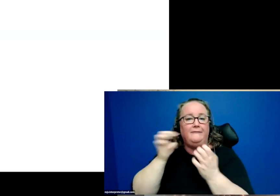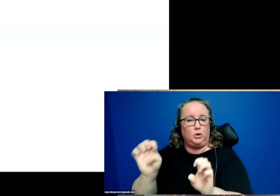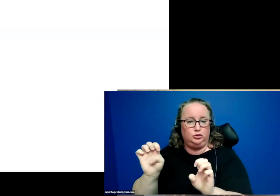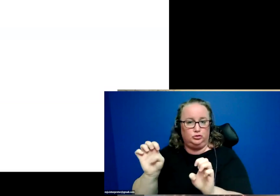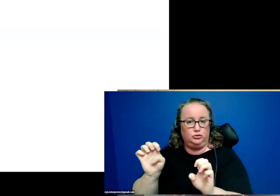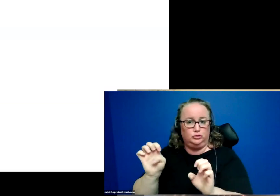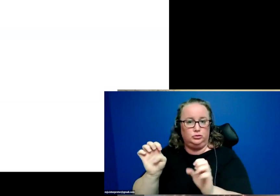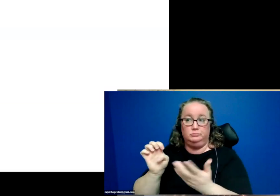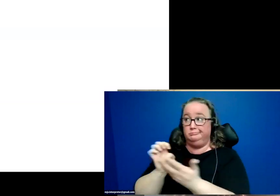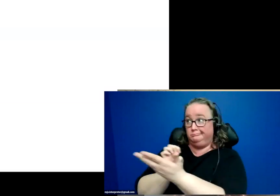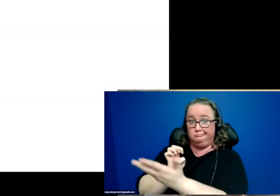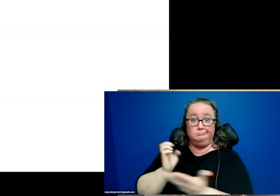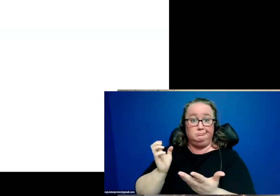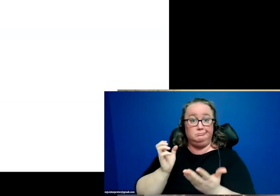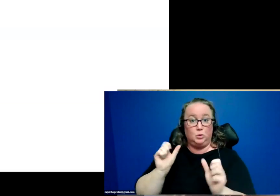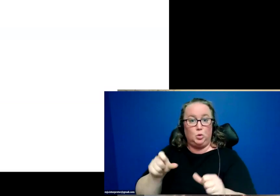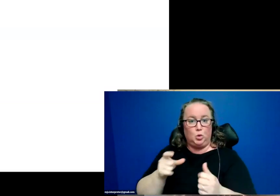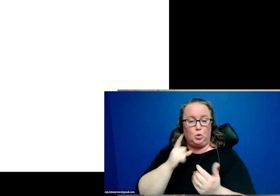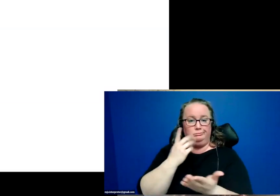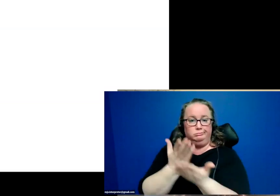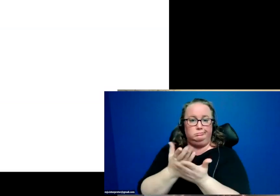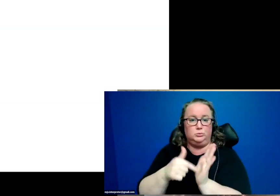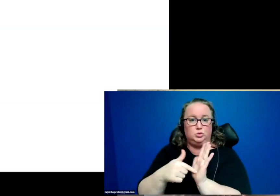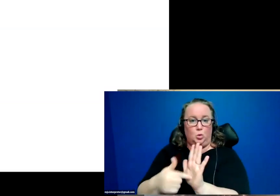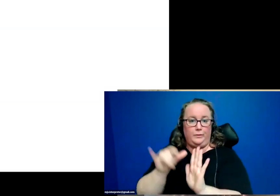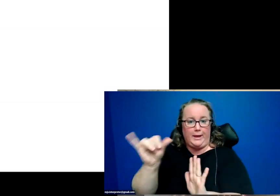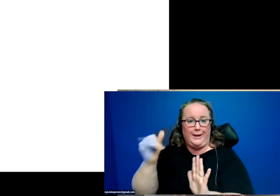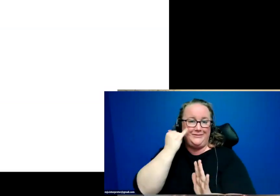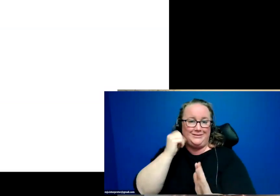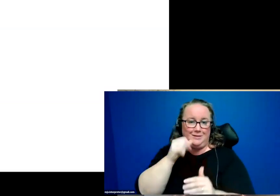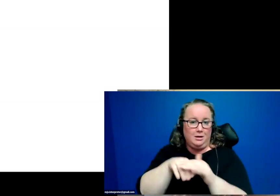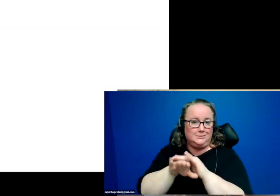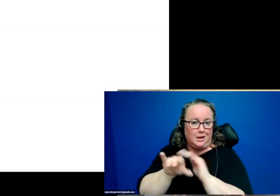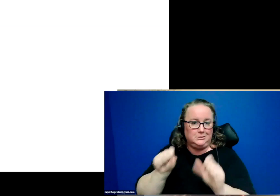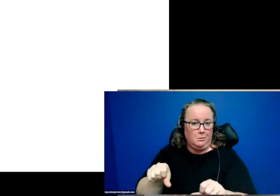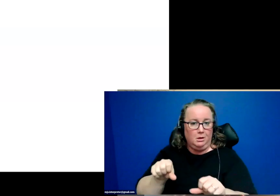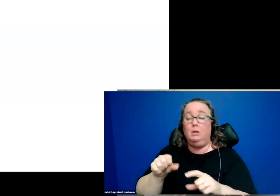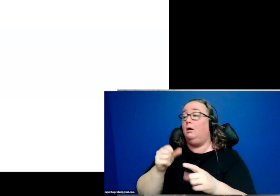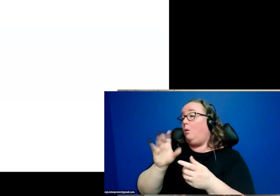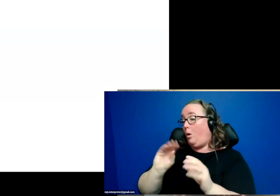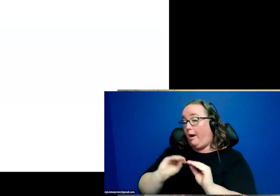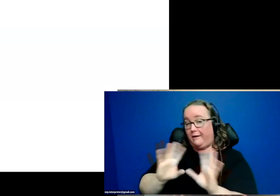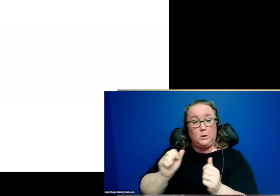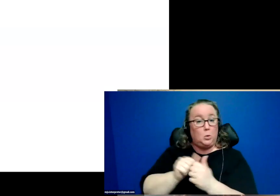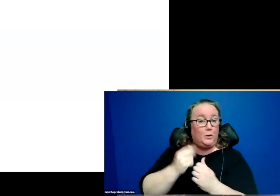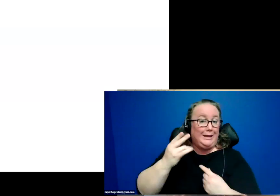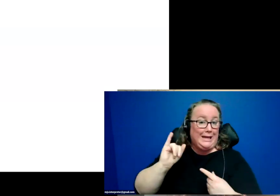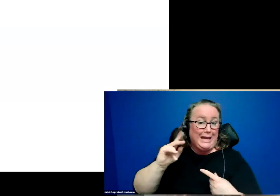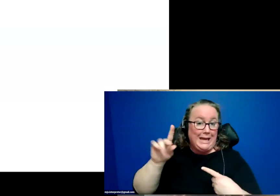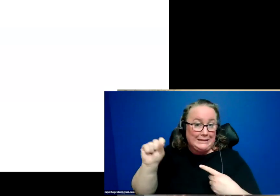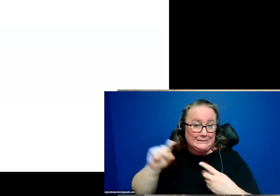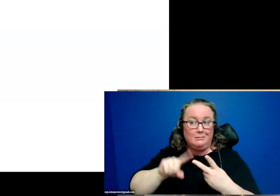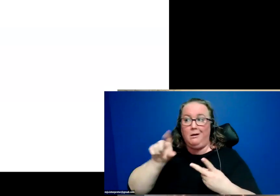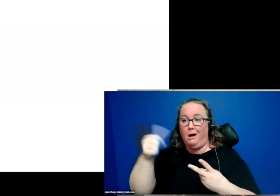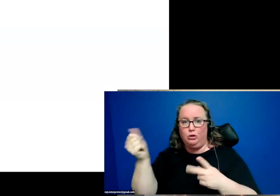offered reasonable efforts if it was not accessible. And that is what is in the Hicks case and other cases, essentially that say they dovetail with one another.